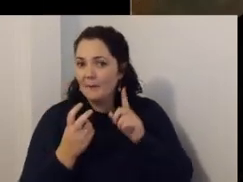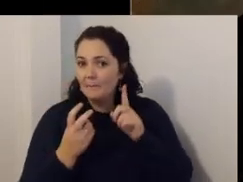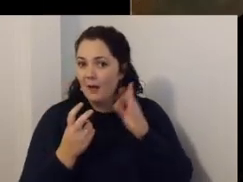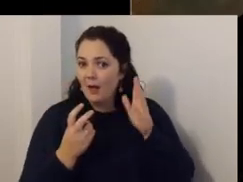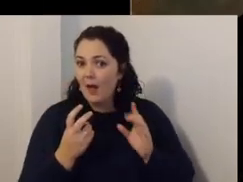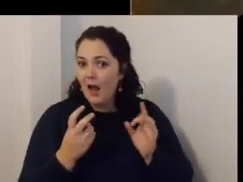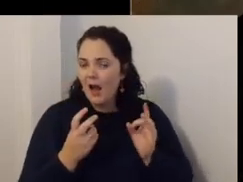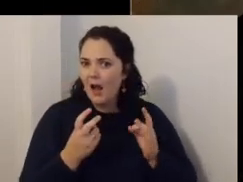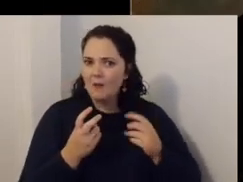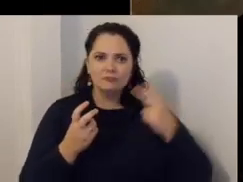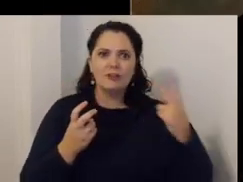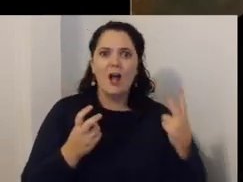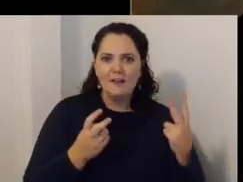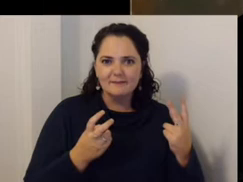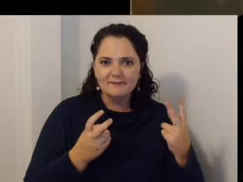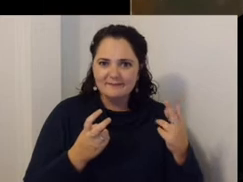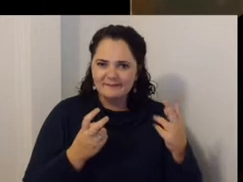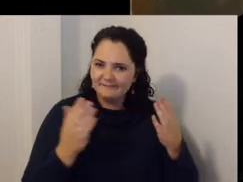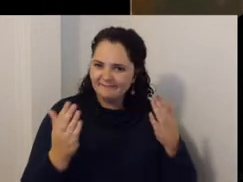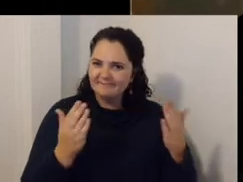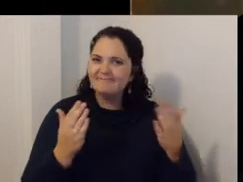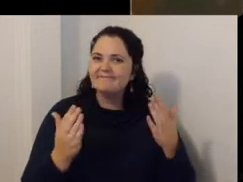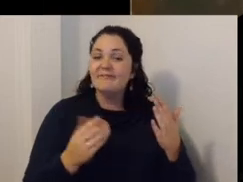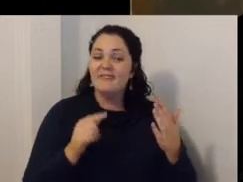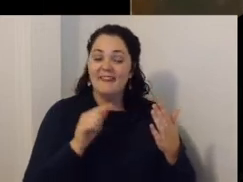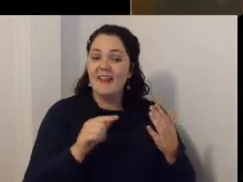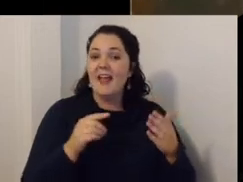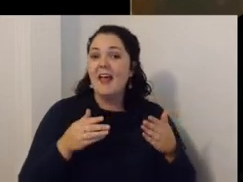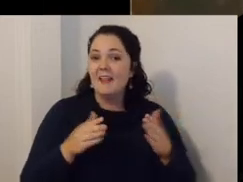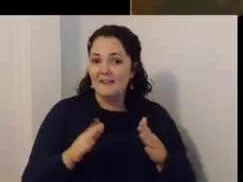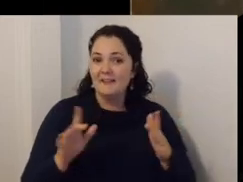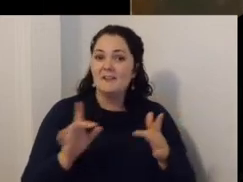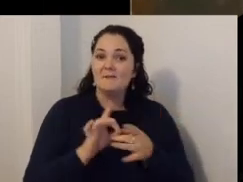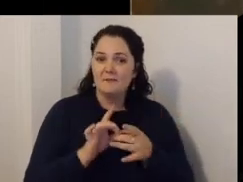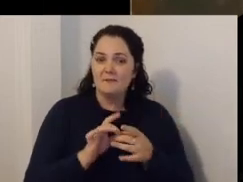up to the surface and that method is heavily associated with a movement called the Baroque